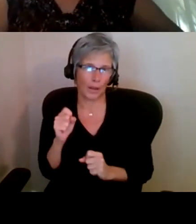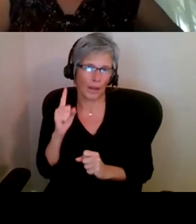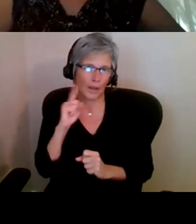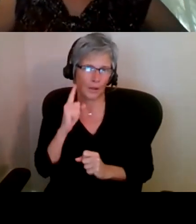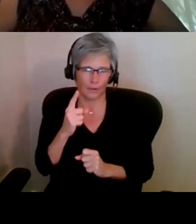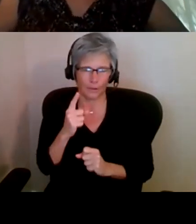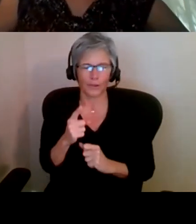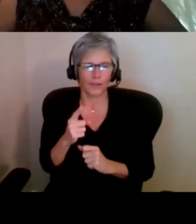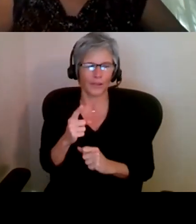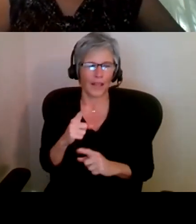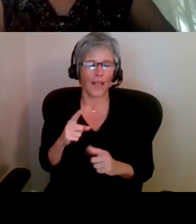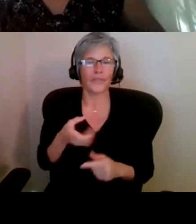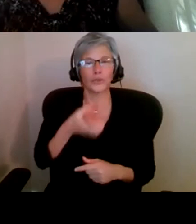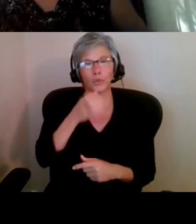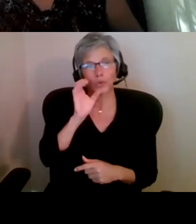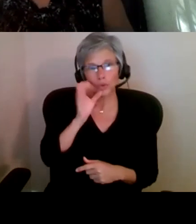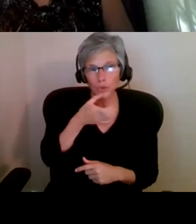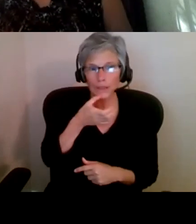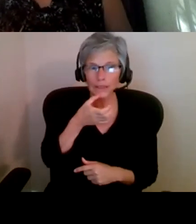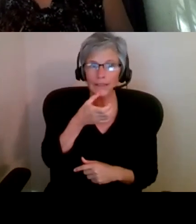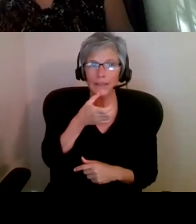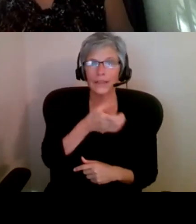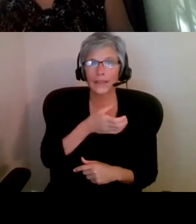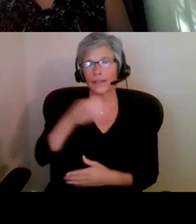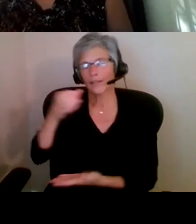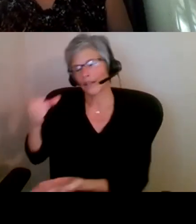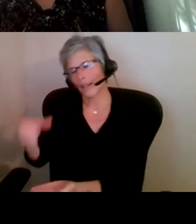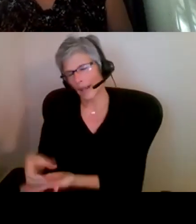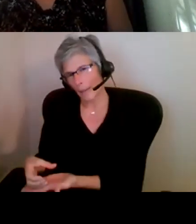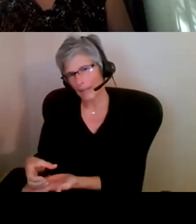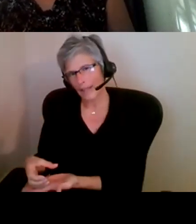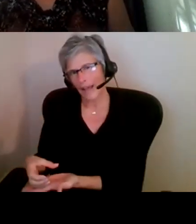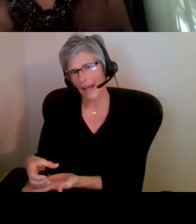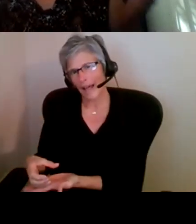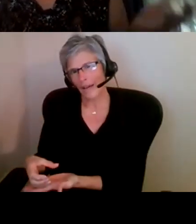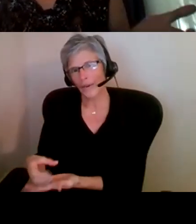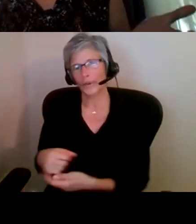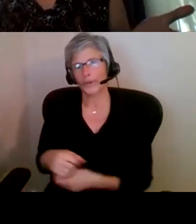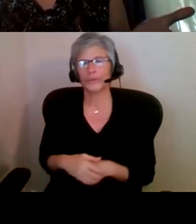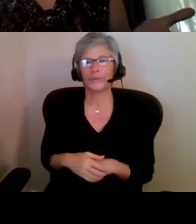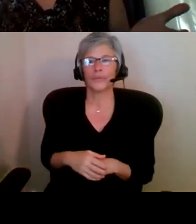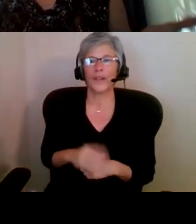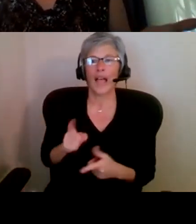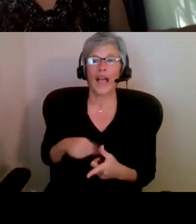put the cup down or the mug down and then, and maybe then nobody really has a question